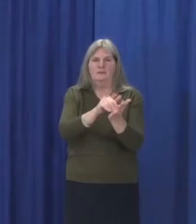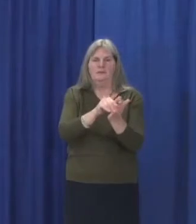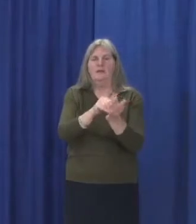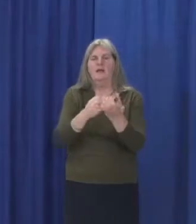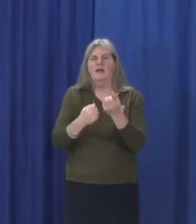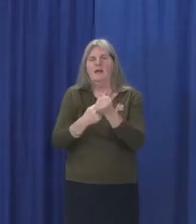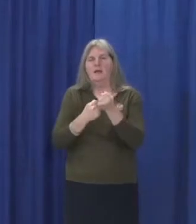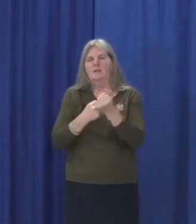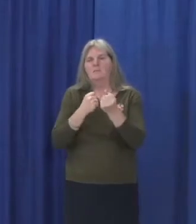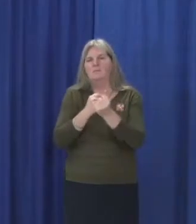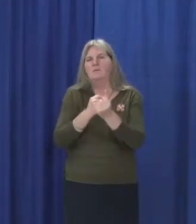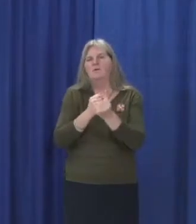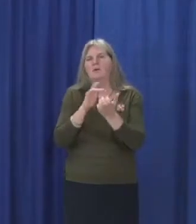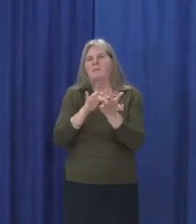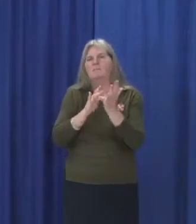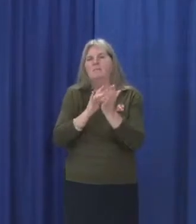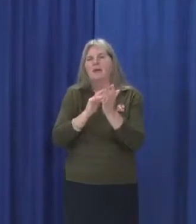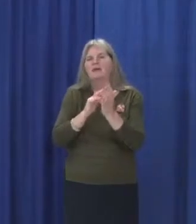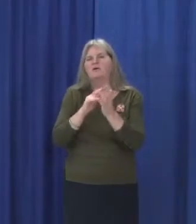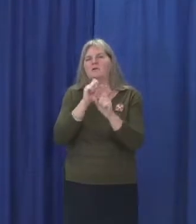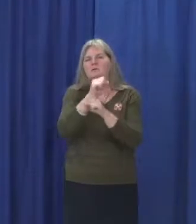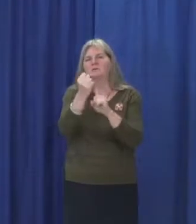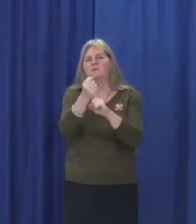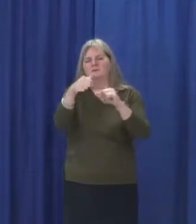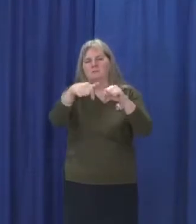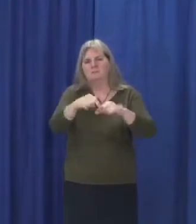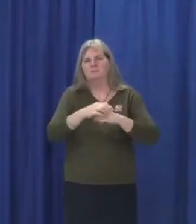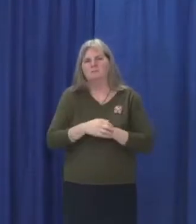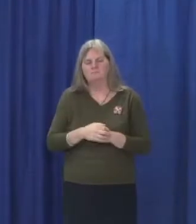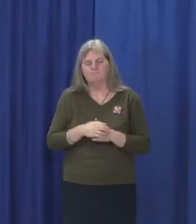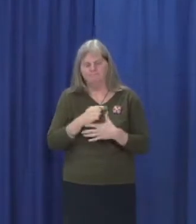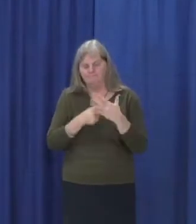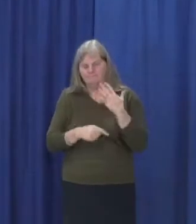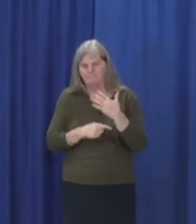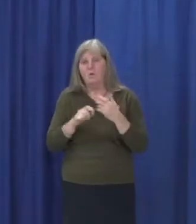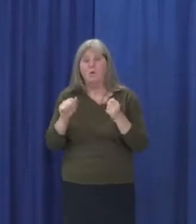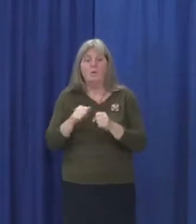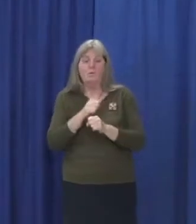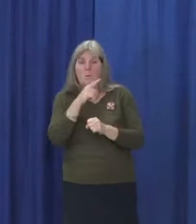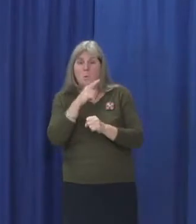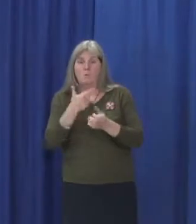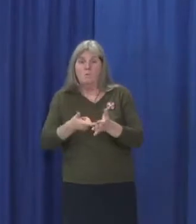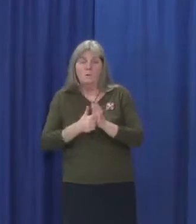health care sent -- settings. It will also apply to employees